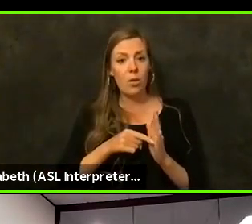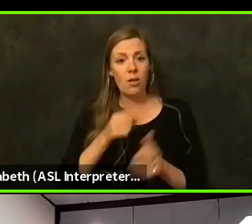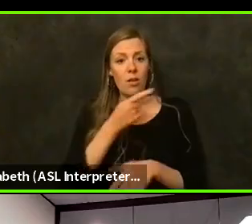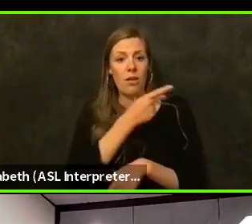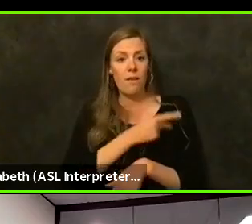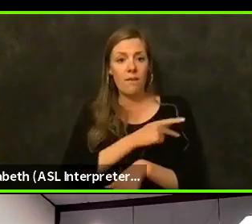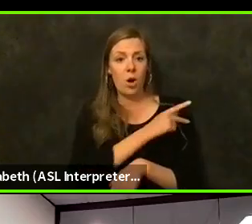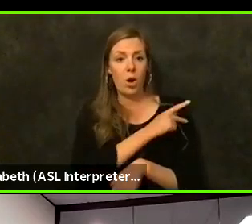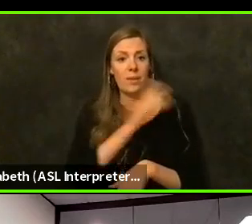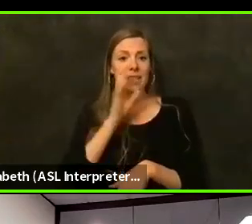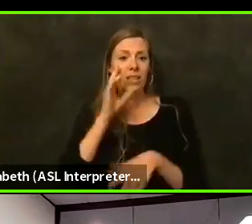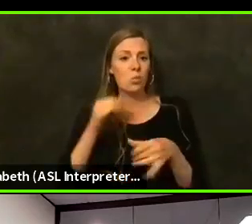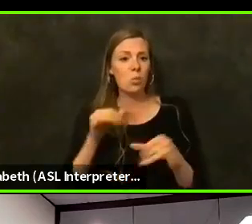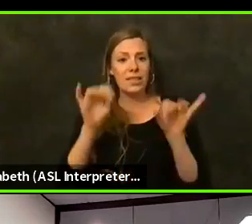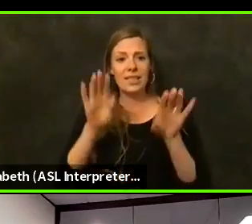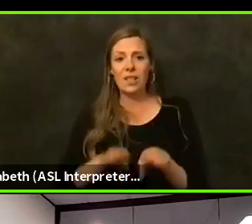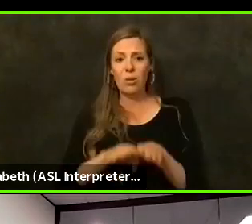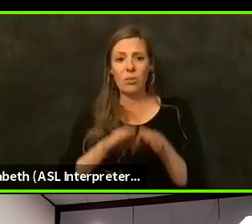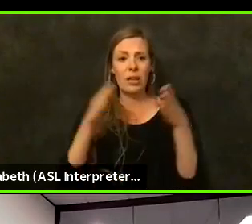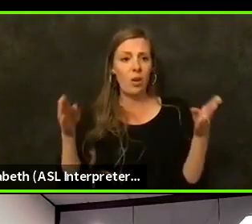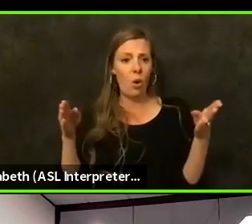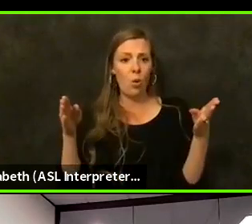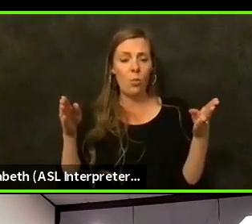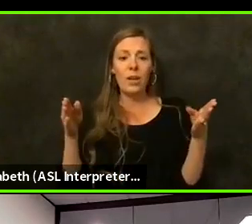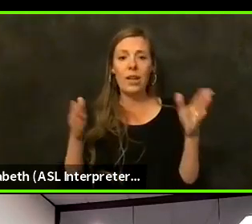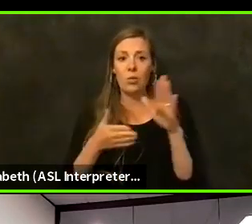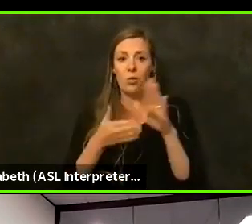be on the federal pharmacy program, may not be on my terms.